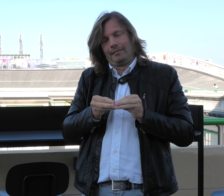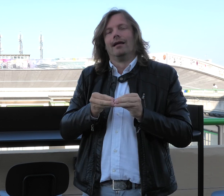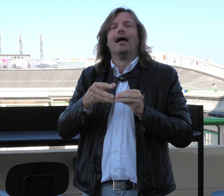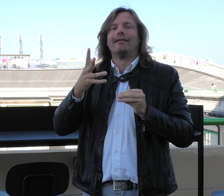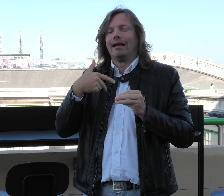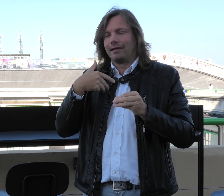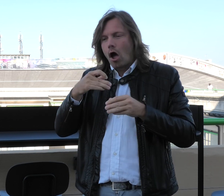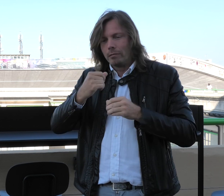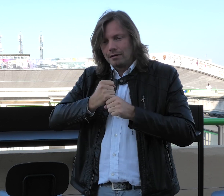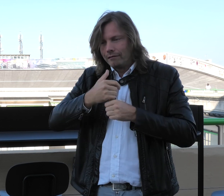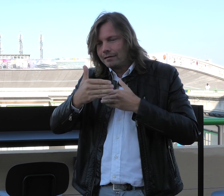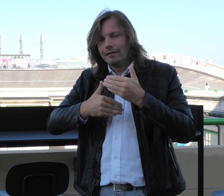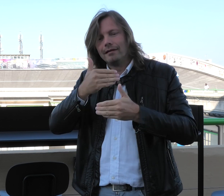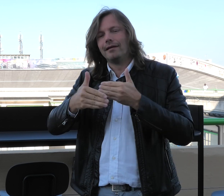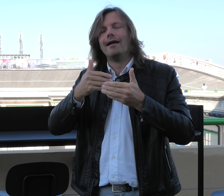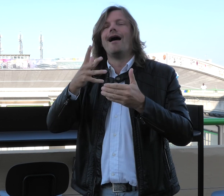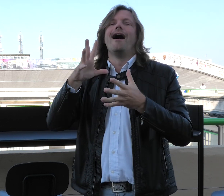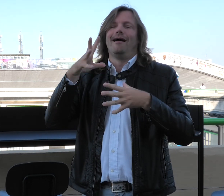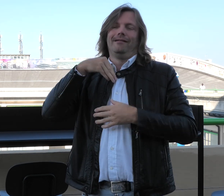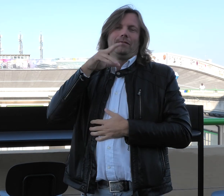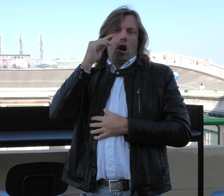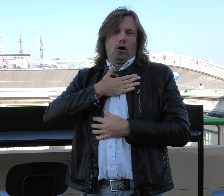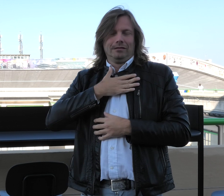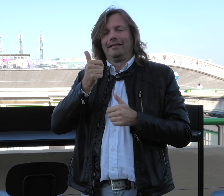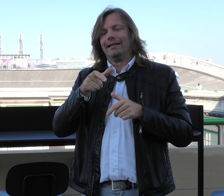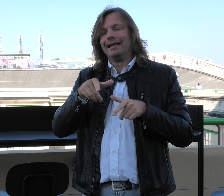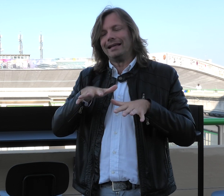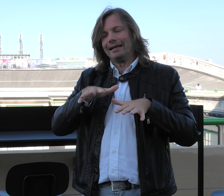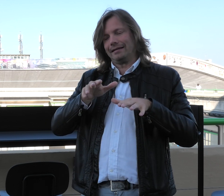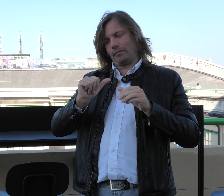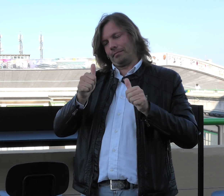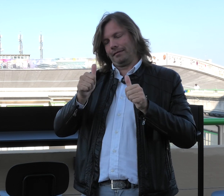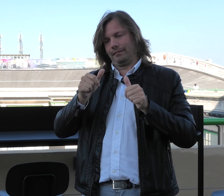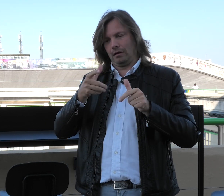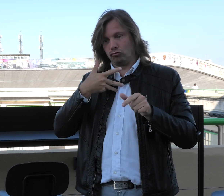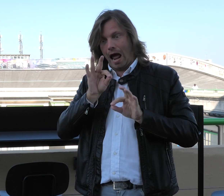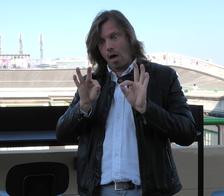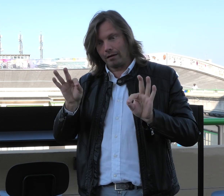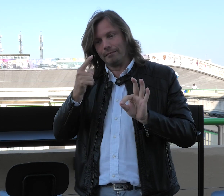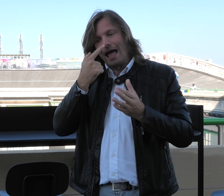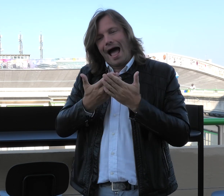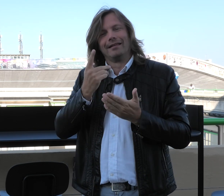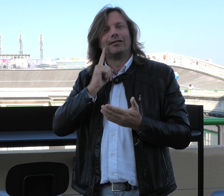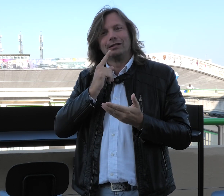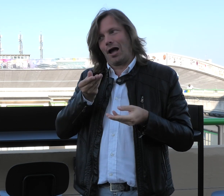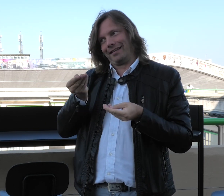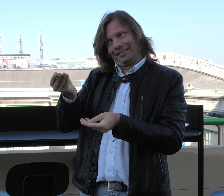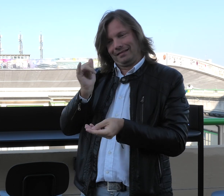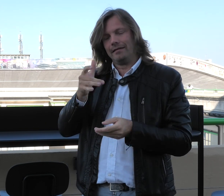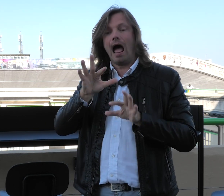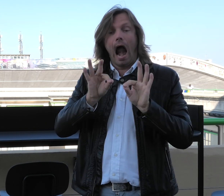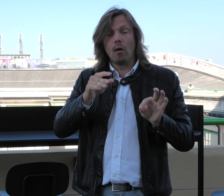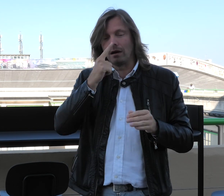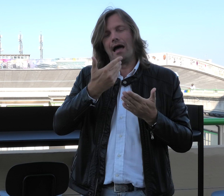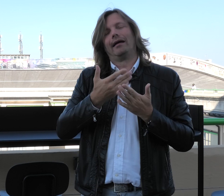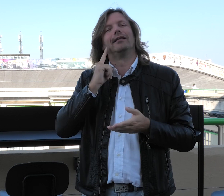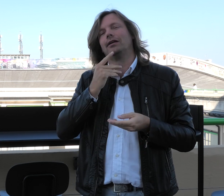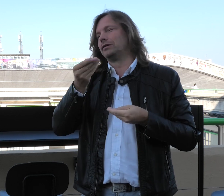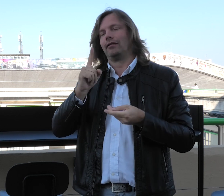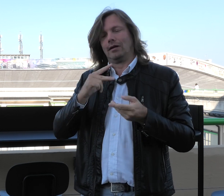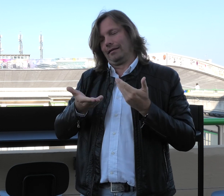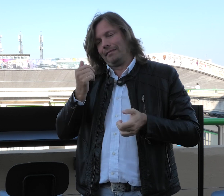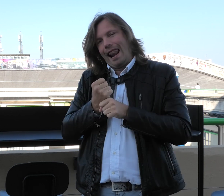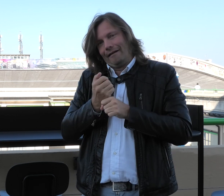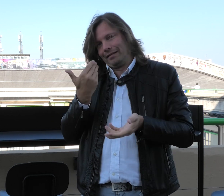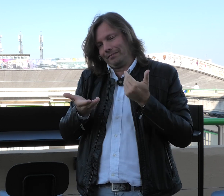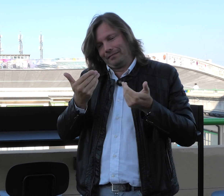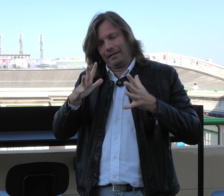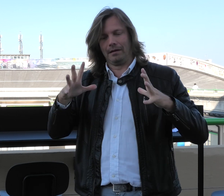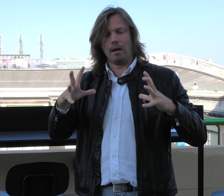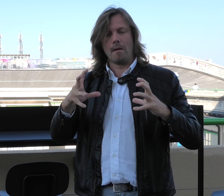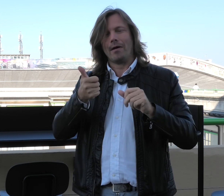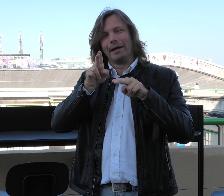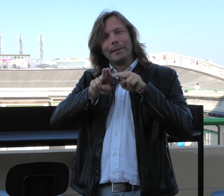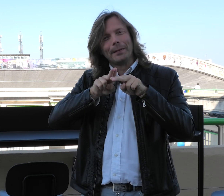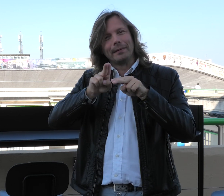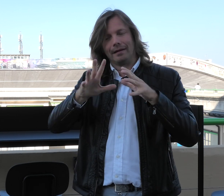So I enriched myself and so when I prepare material, I select what is suitable for the deaf and remove what is not.